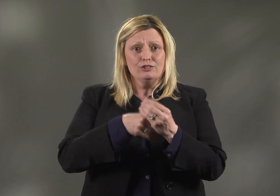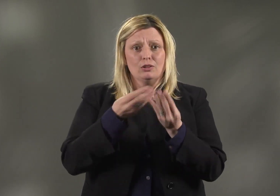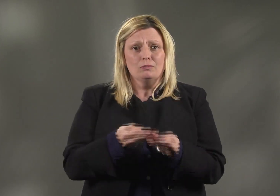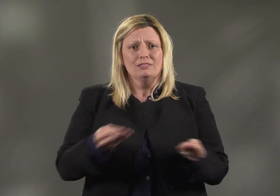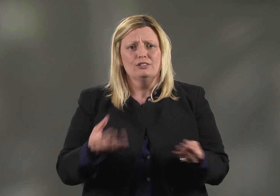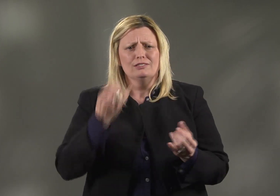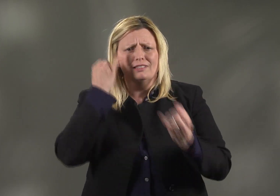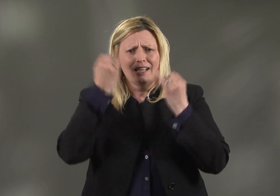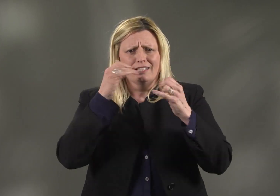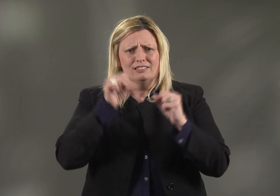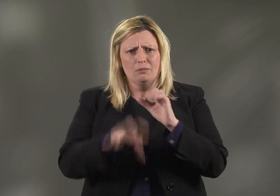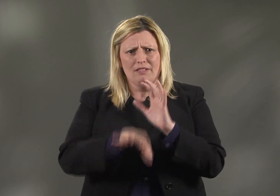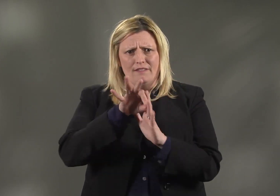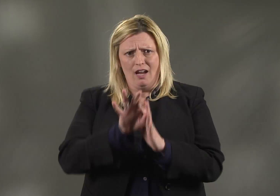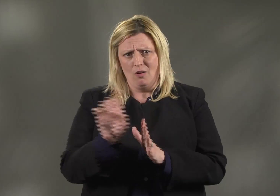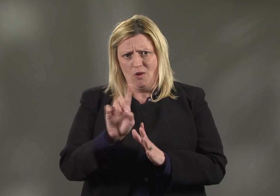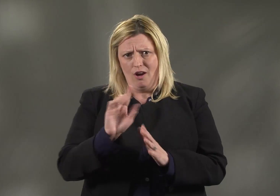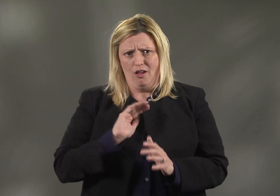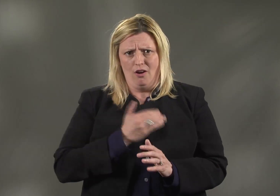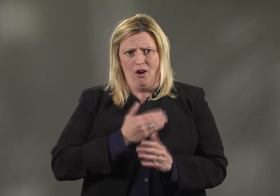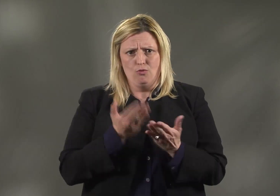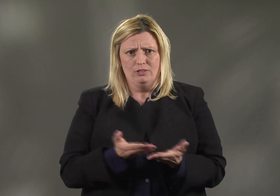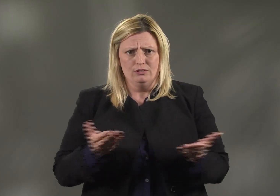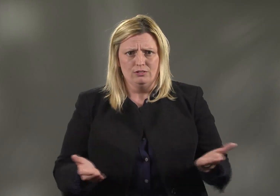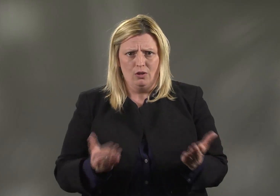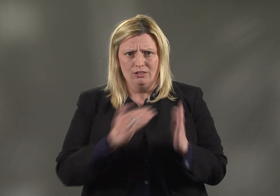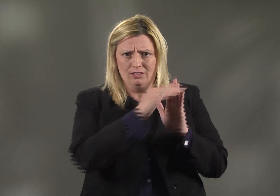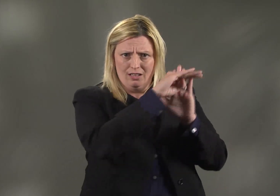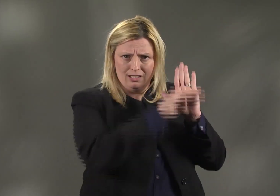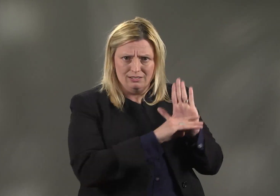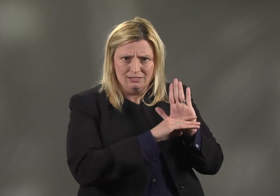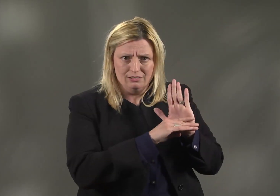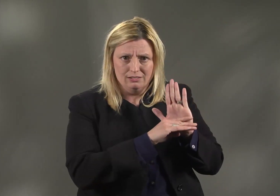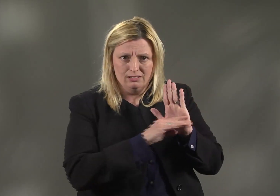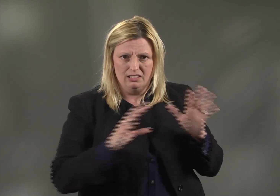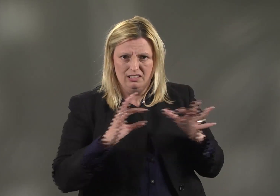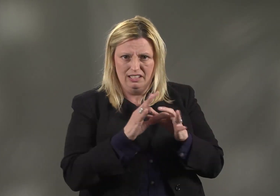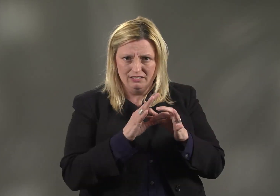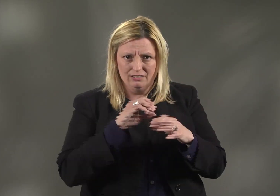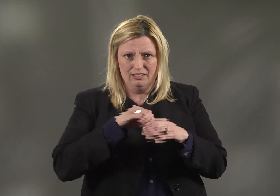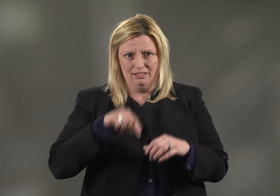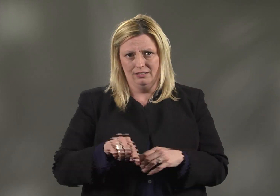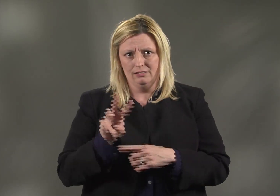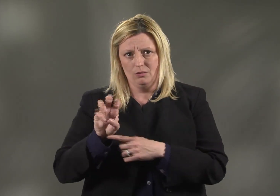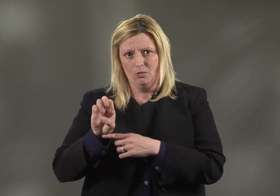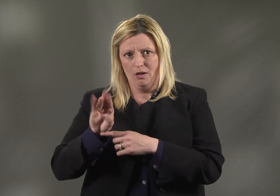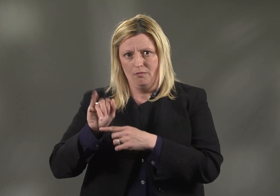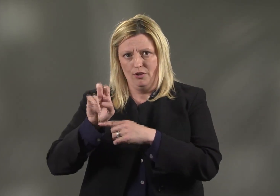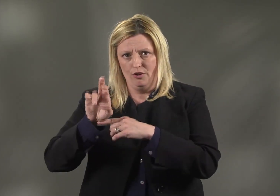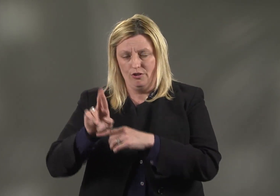Additional materials and ideas can be found on the resources list linked to this webinar.